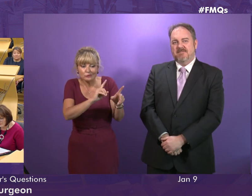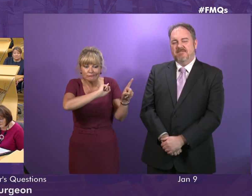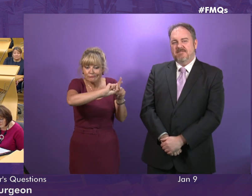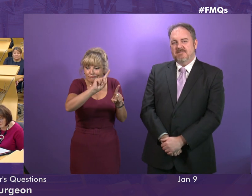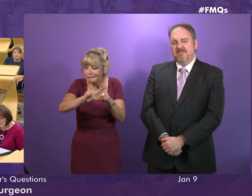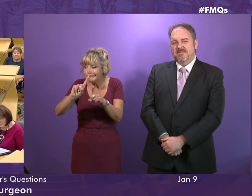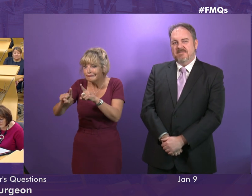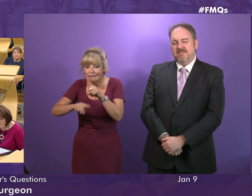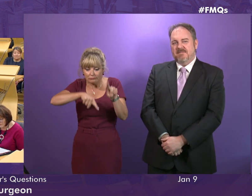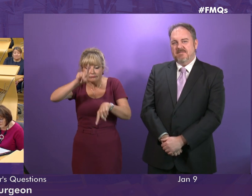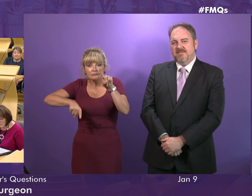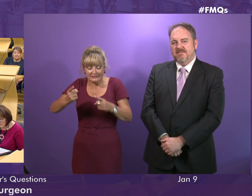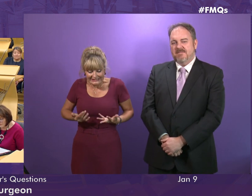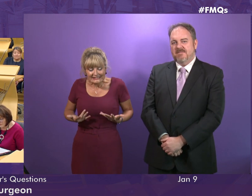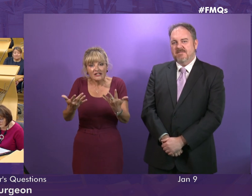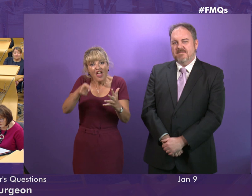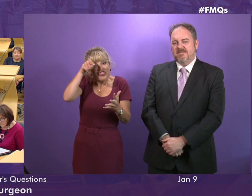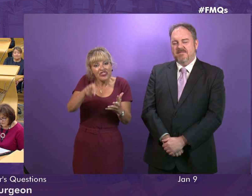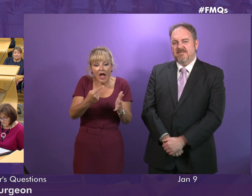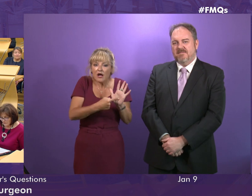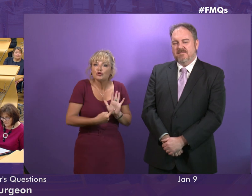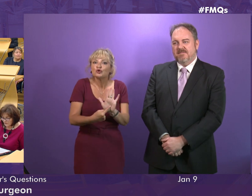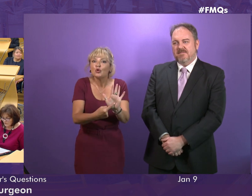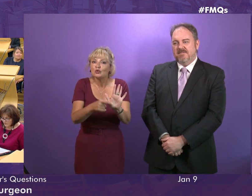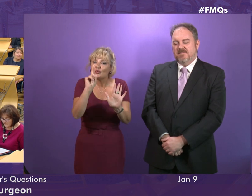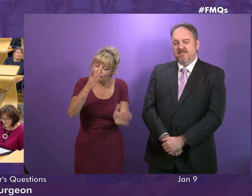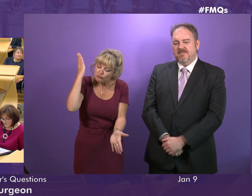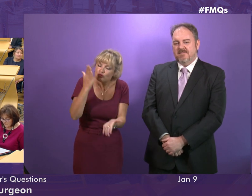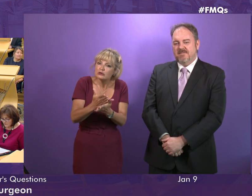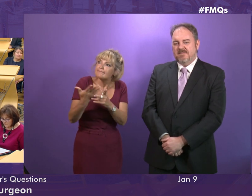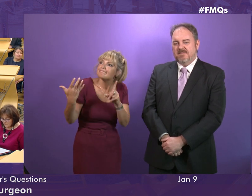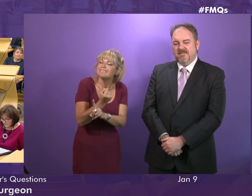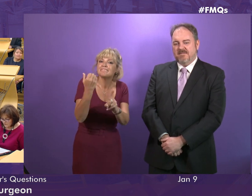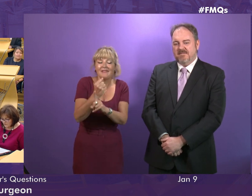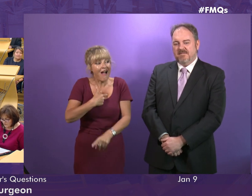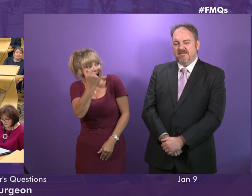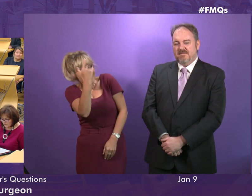that reflect the real performance of Scottish education. I can understand why Jackson Carlaw